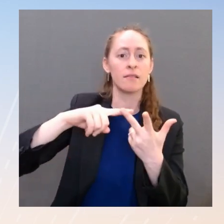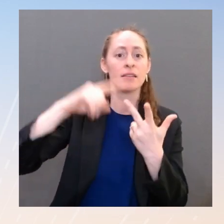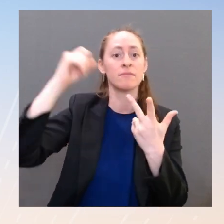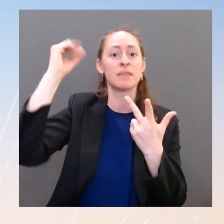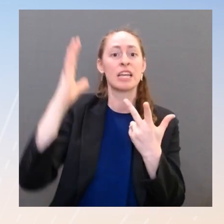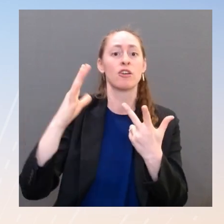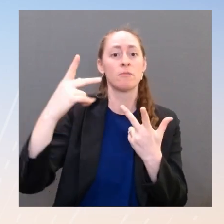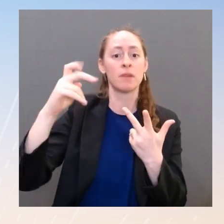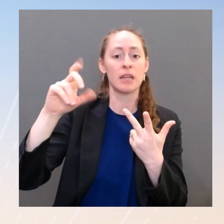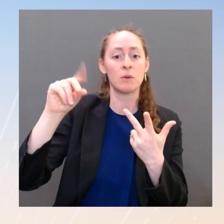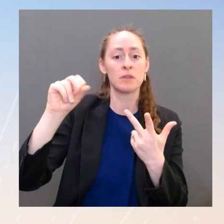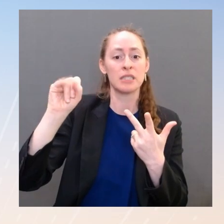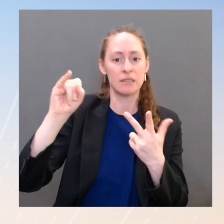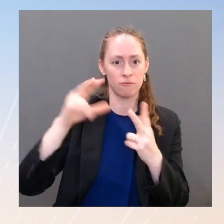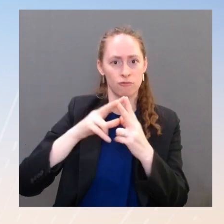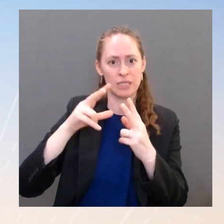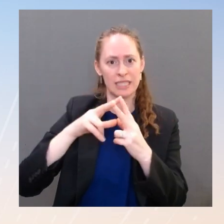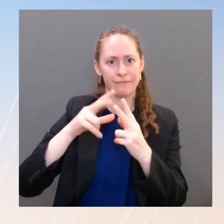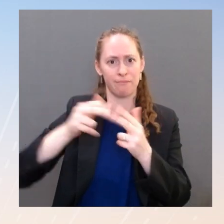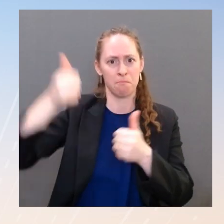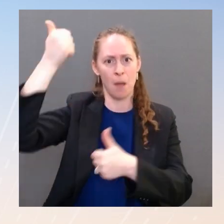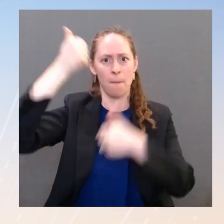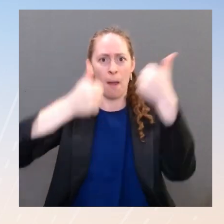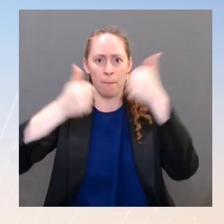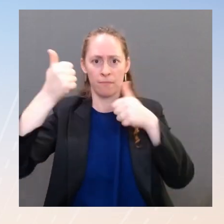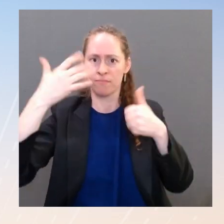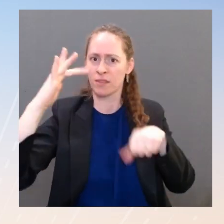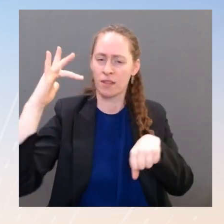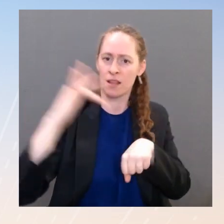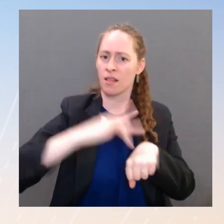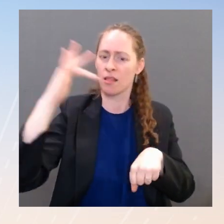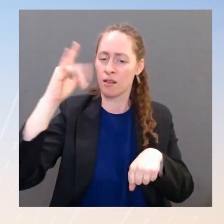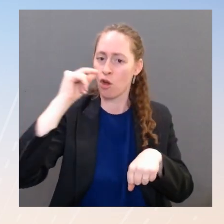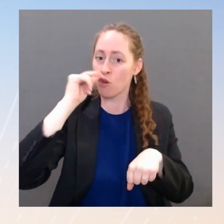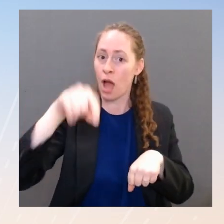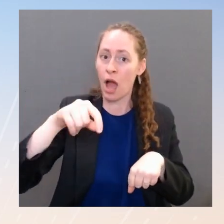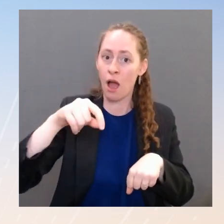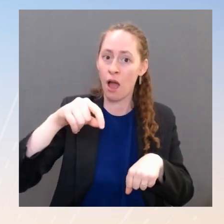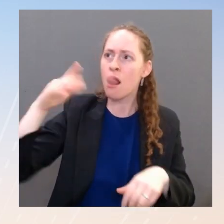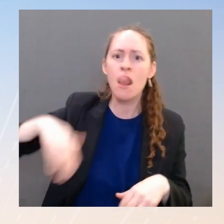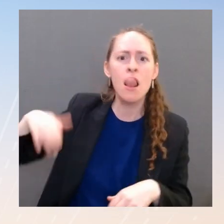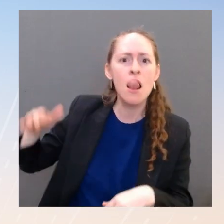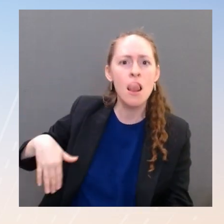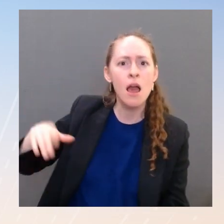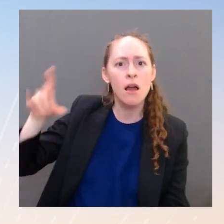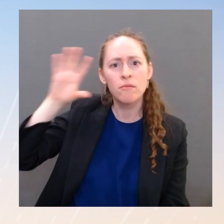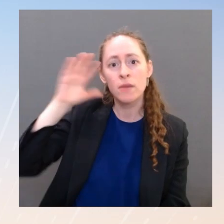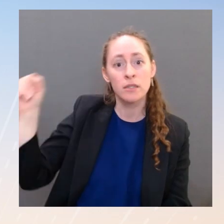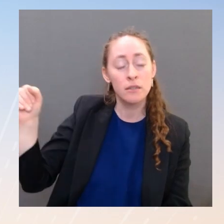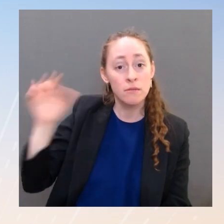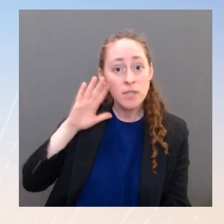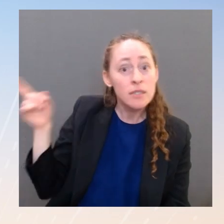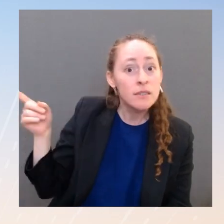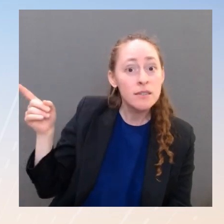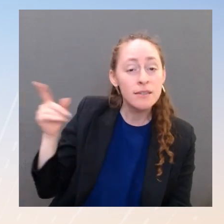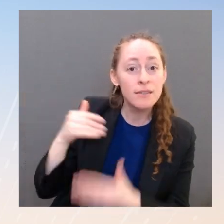And as you know, we -- our objective is to reopen the embassy, to have our diplomats back there, not just traveling back and forth